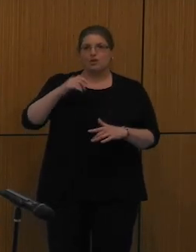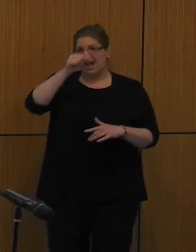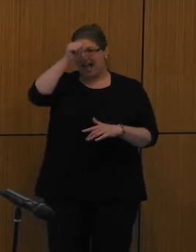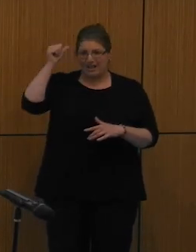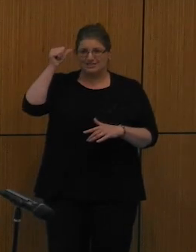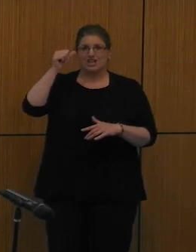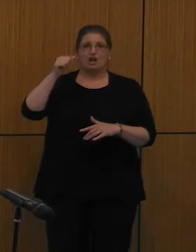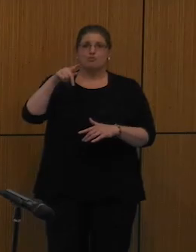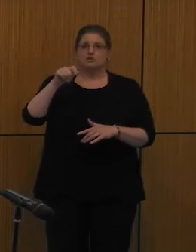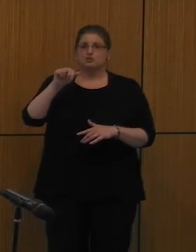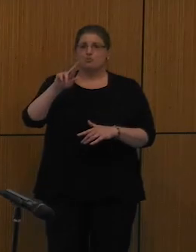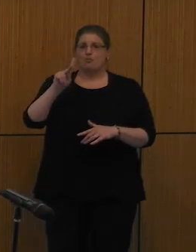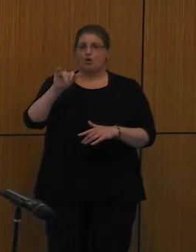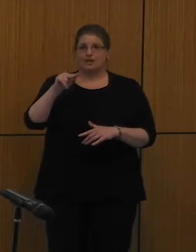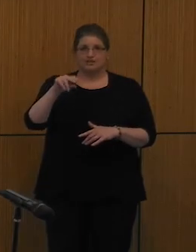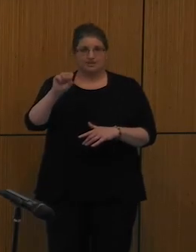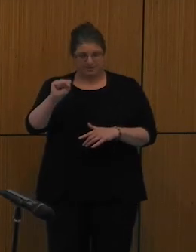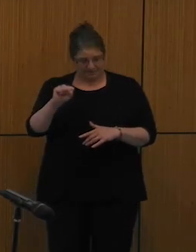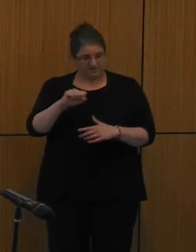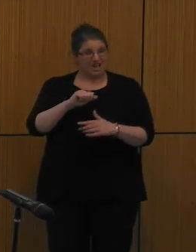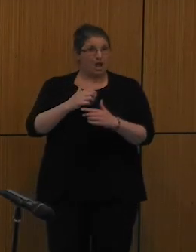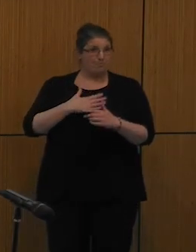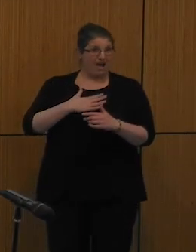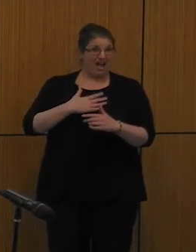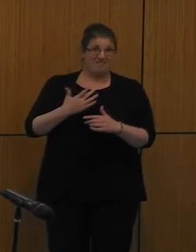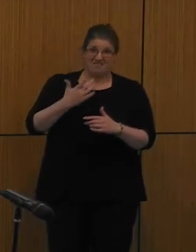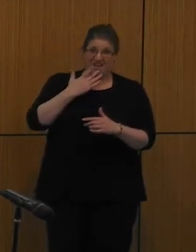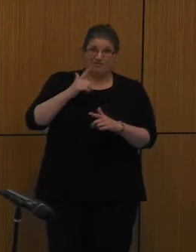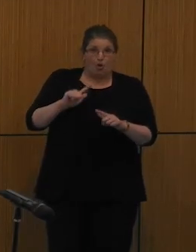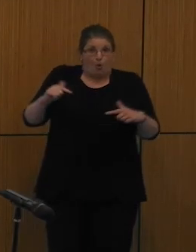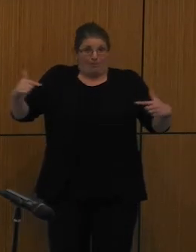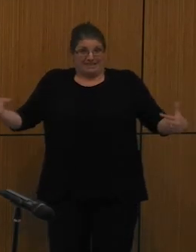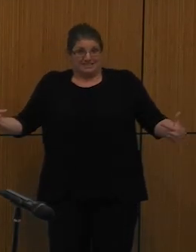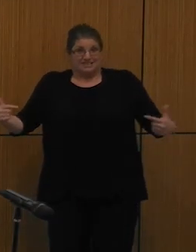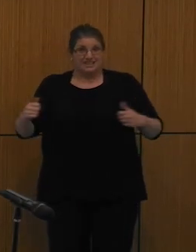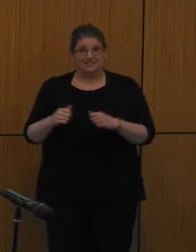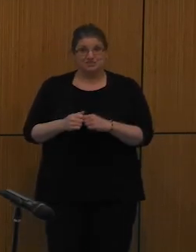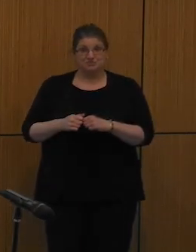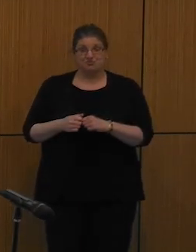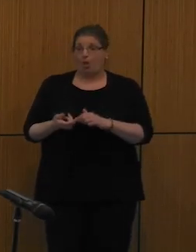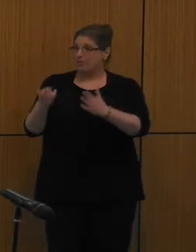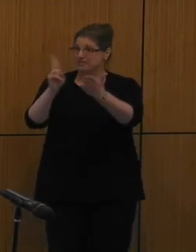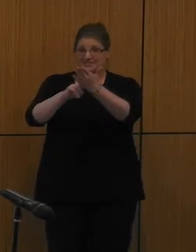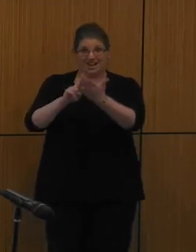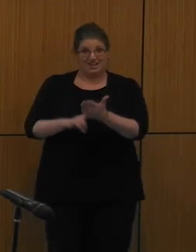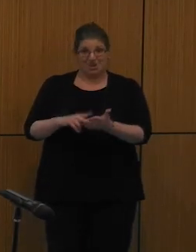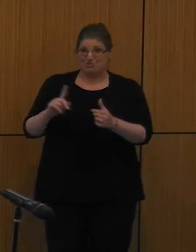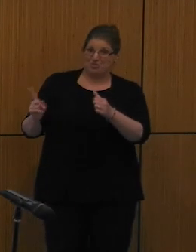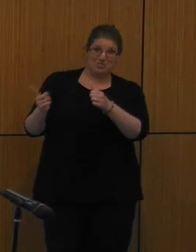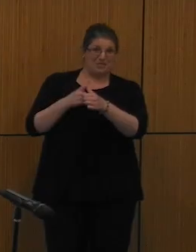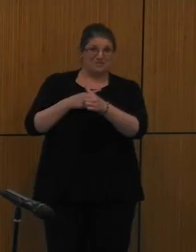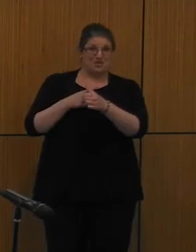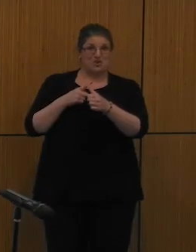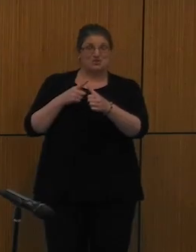and my personal favorite, the one I'm most excited about obesity. I'm going to sign up to be the first first vagus nerve patient.